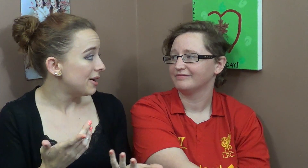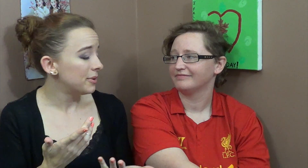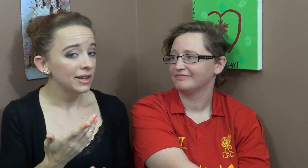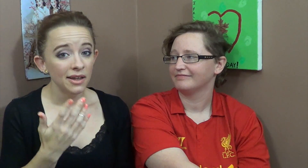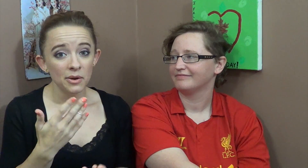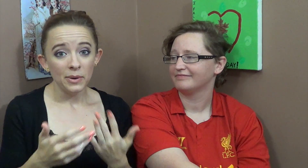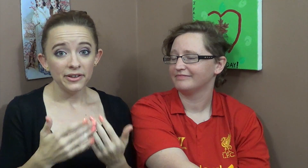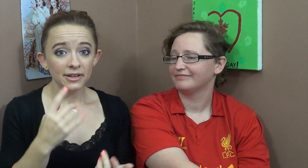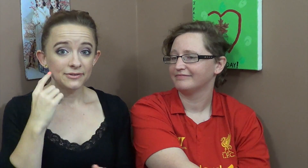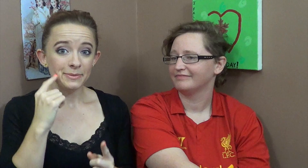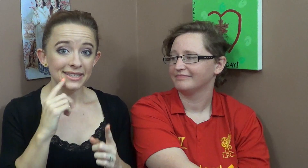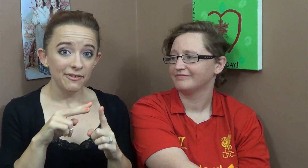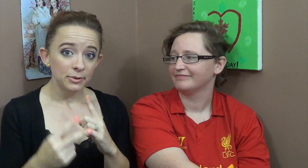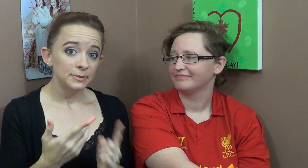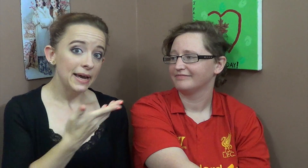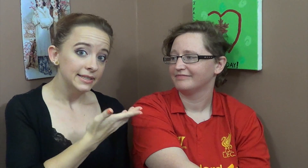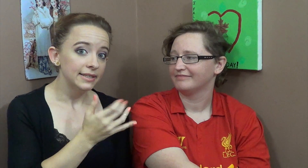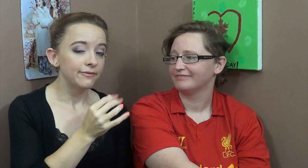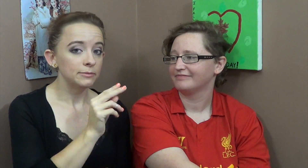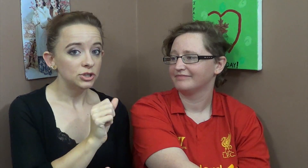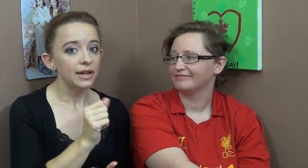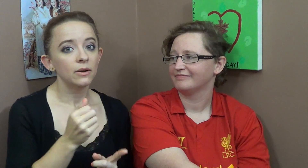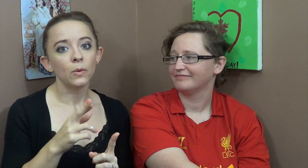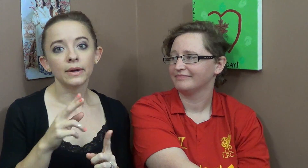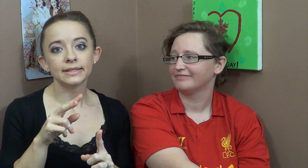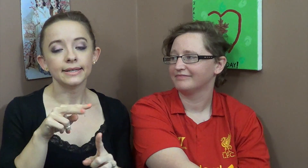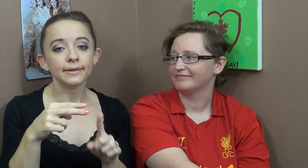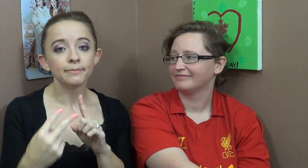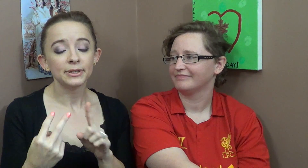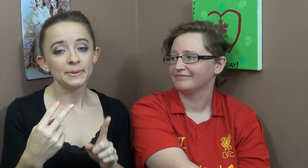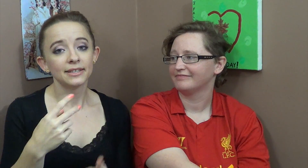about. Whether it's from a Deaf perspective, from Jenna, or it's a